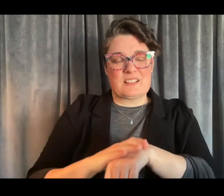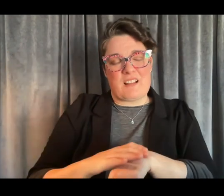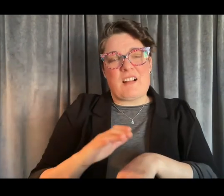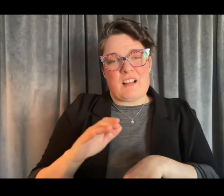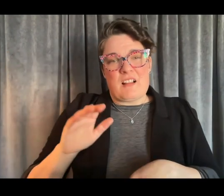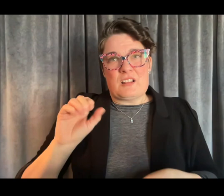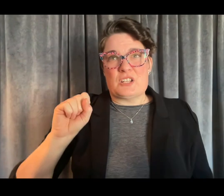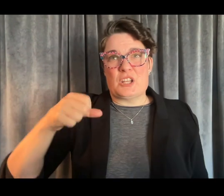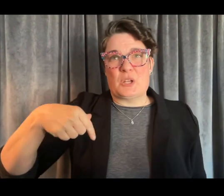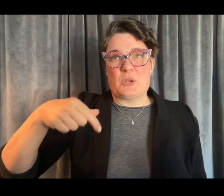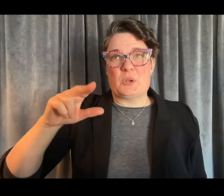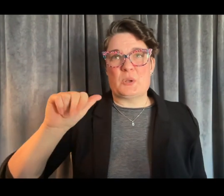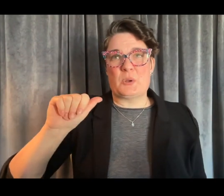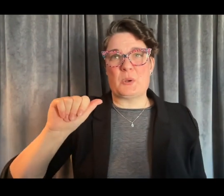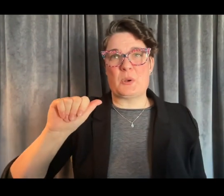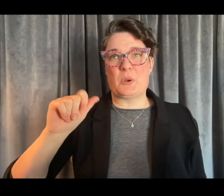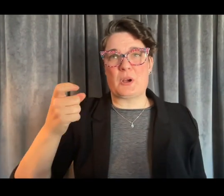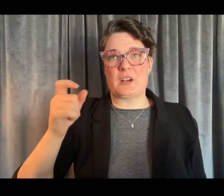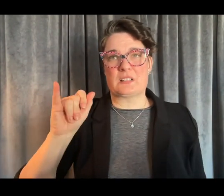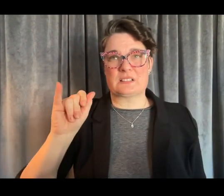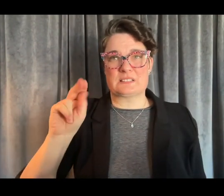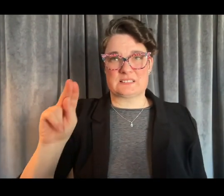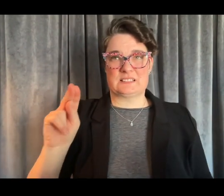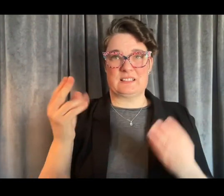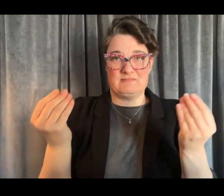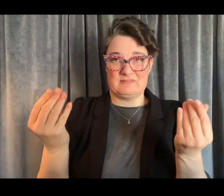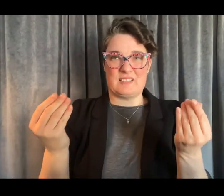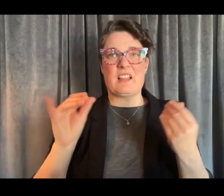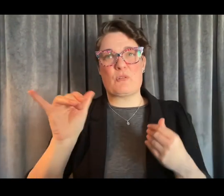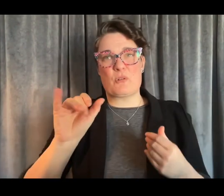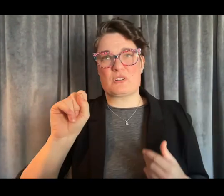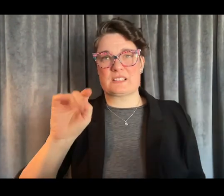known as Steh Chas Village, known colonially as Olympia, Washington.